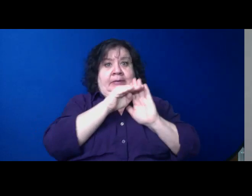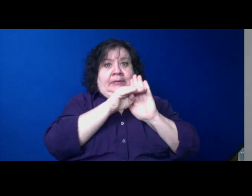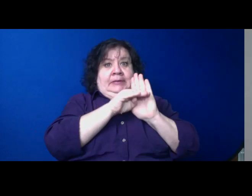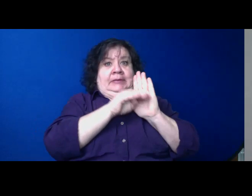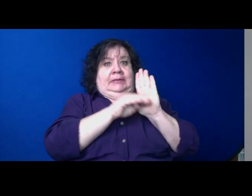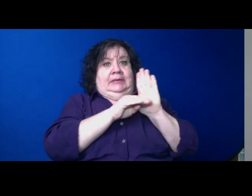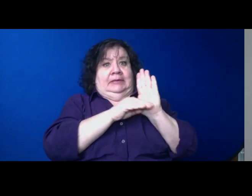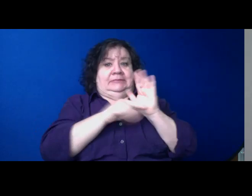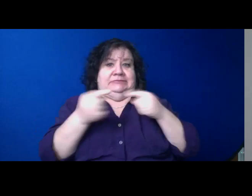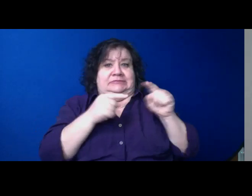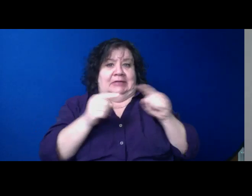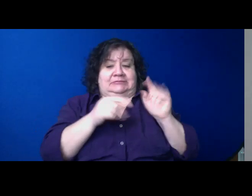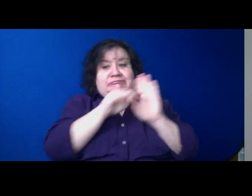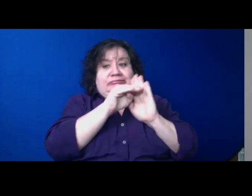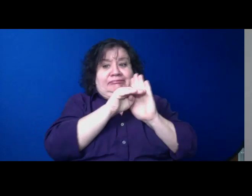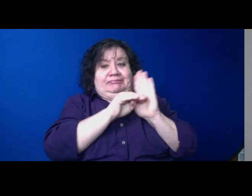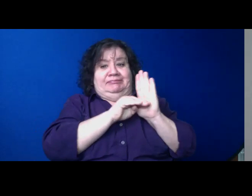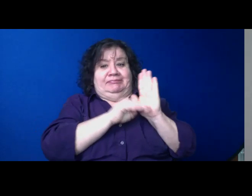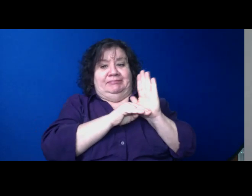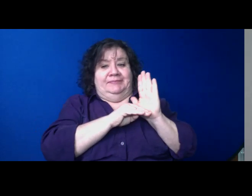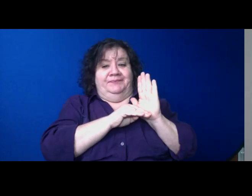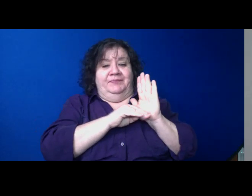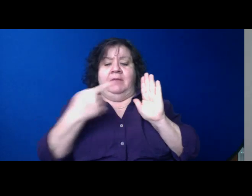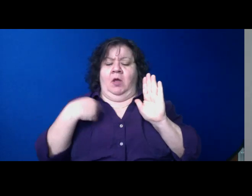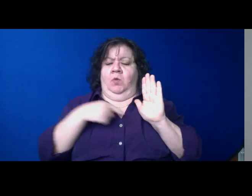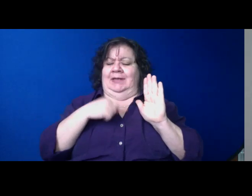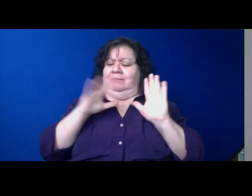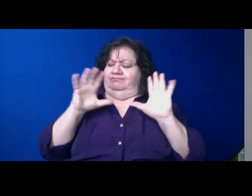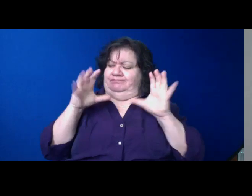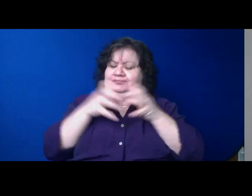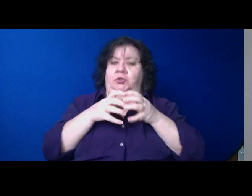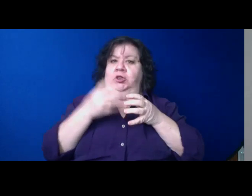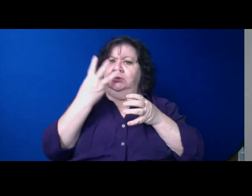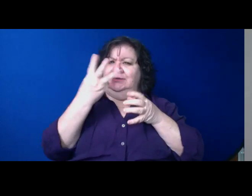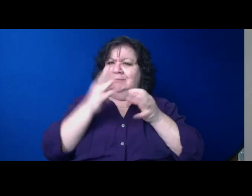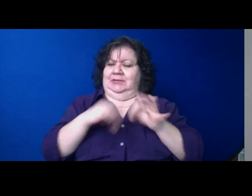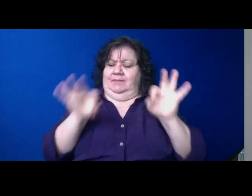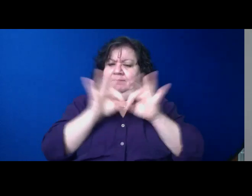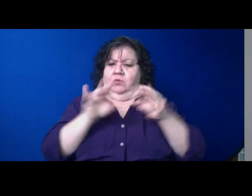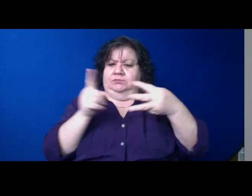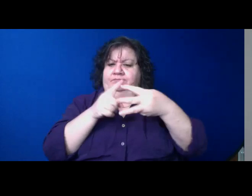vaccination if you joined the first session the plenary session you may have heard that